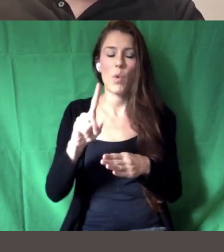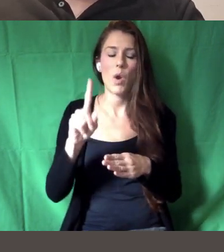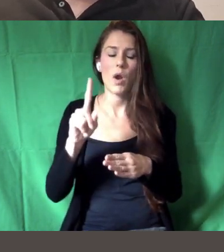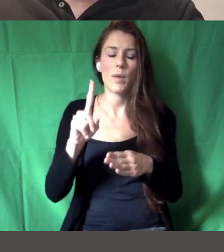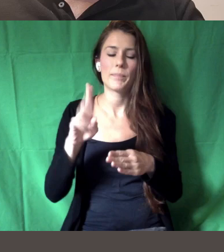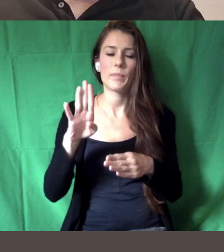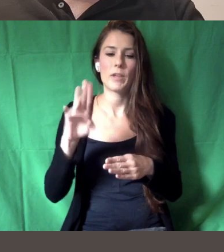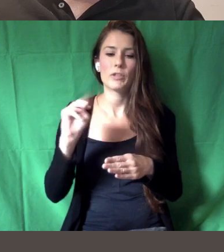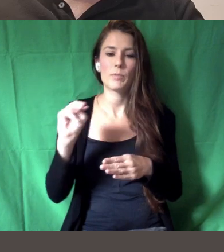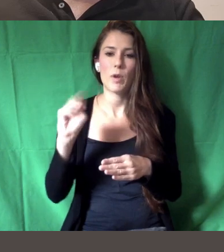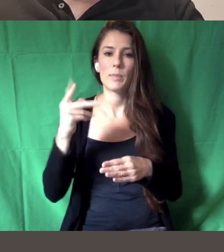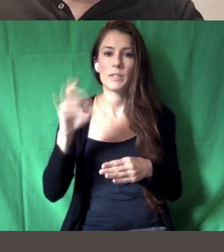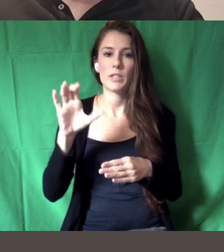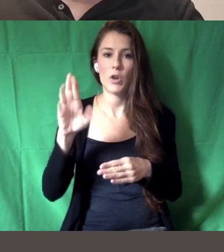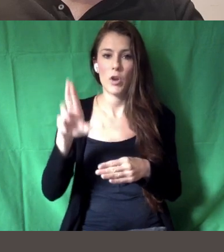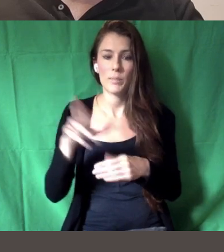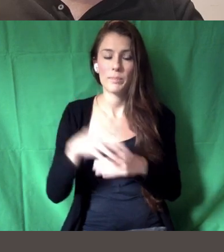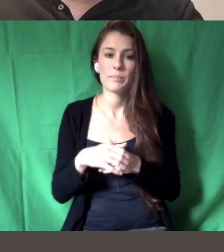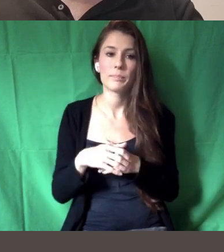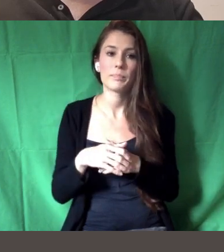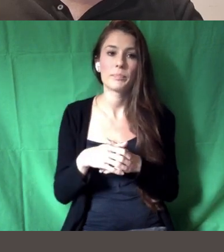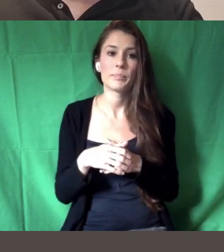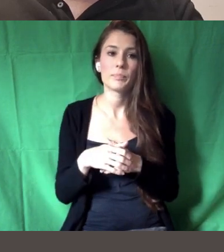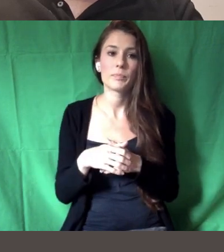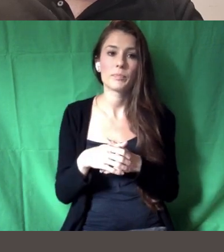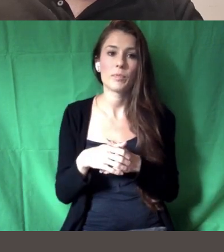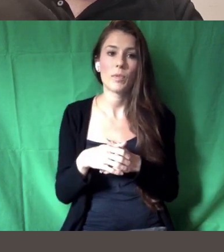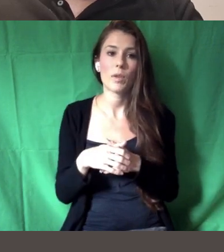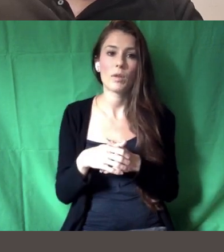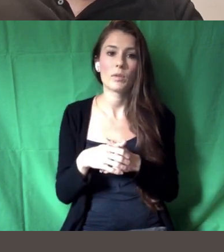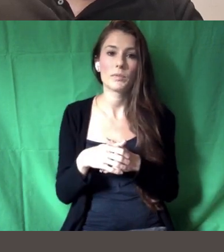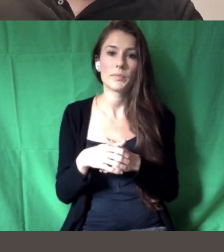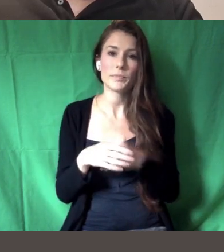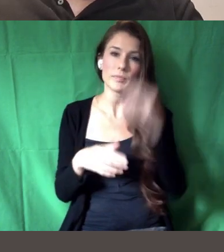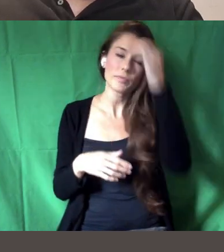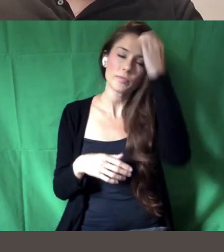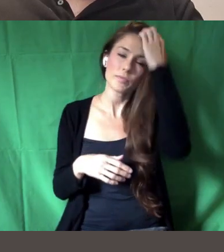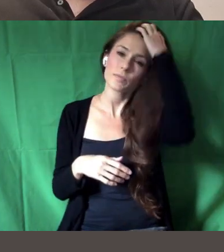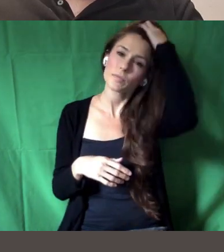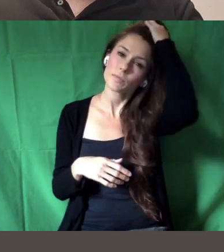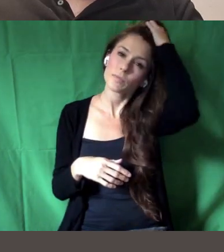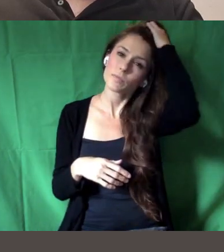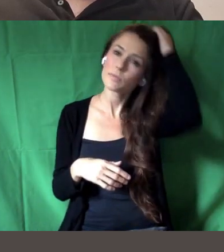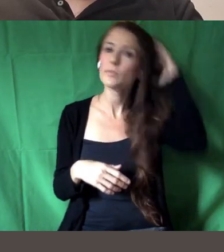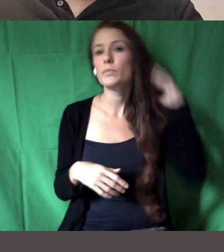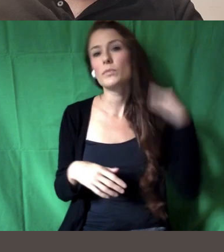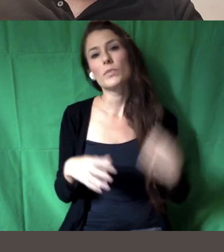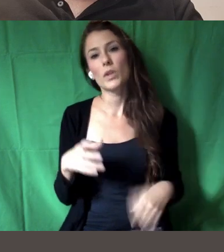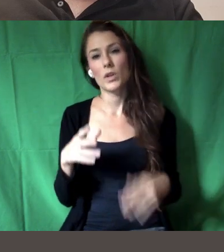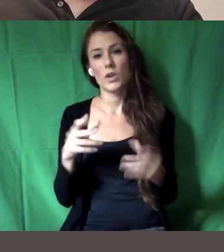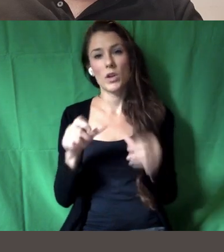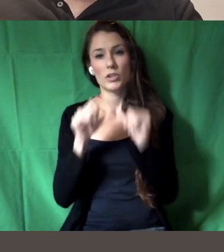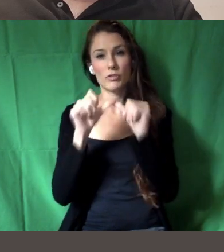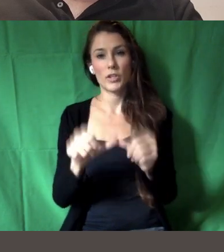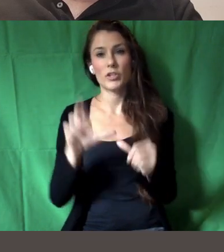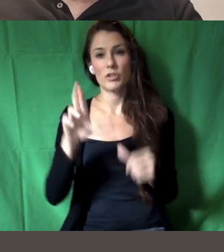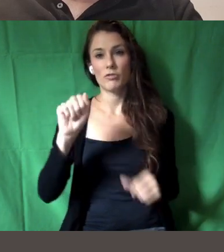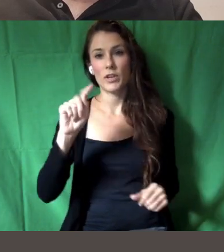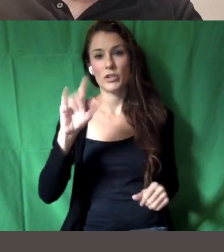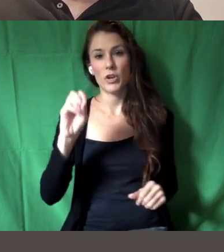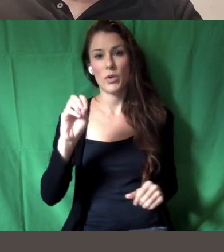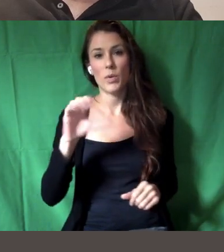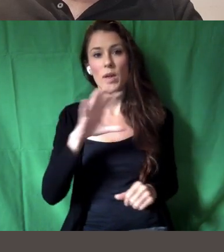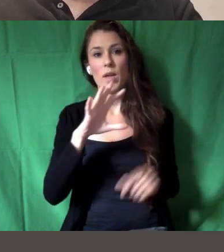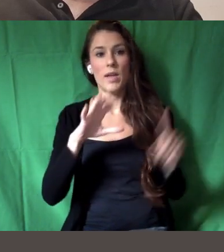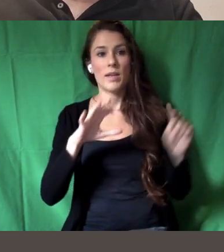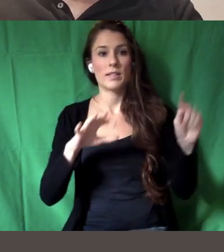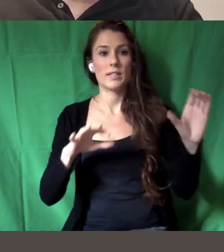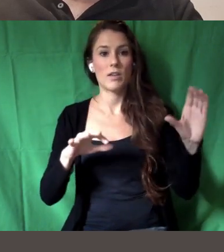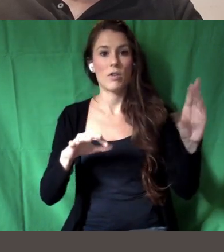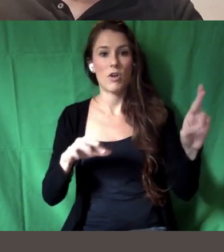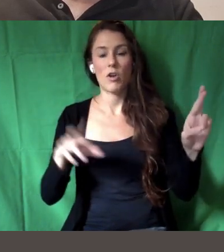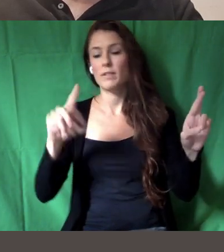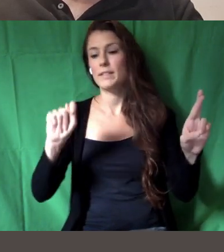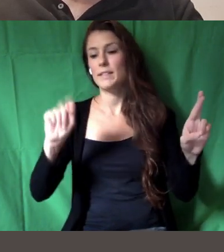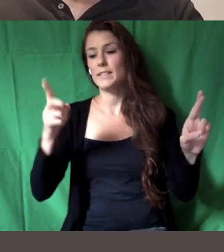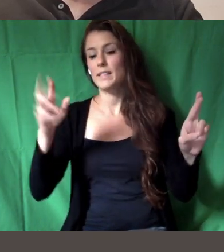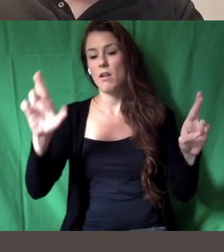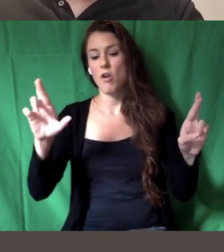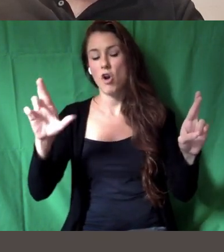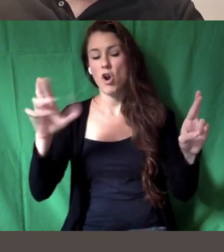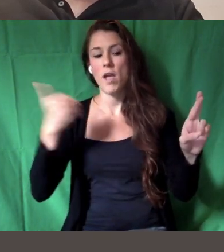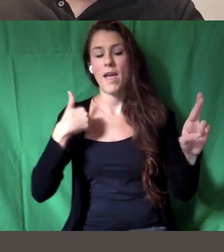benchmark set TCR. Transaction duration ratio and transaction cost ratio reduction have different